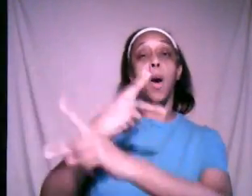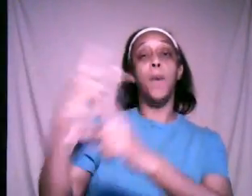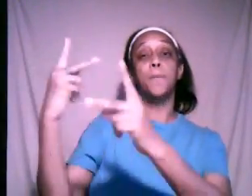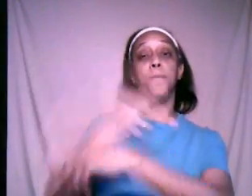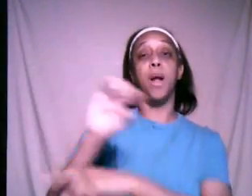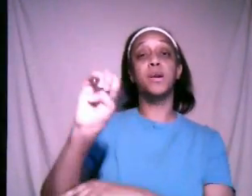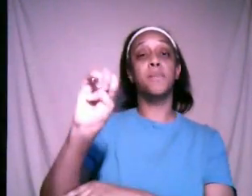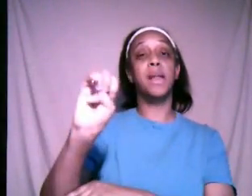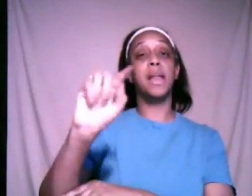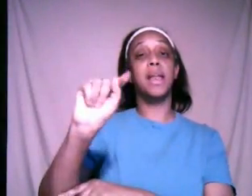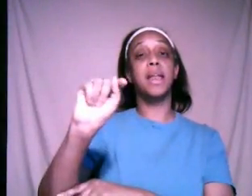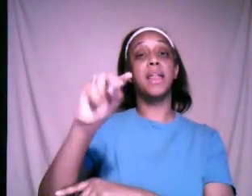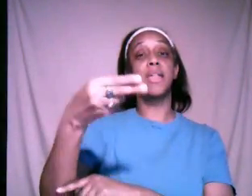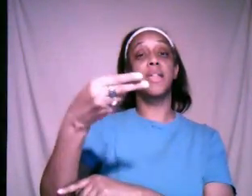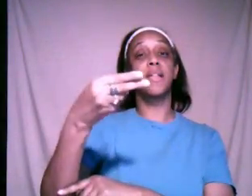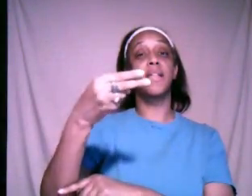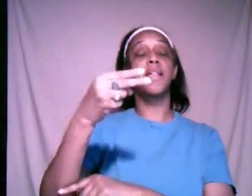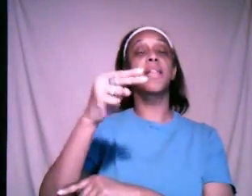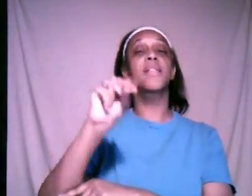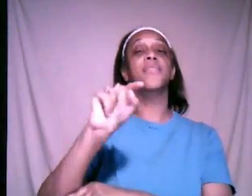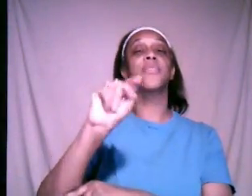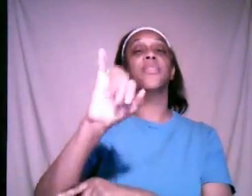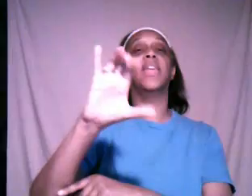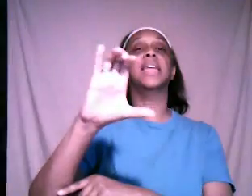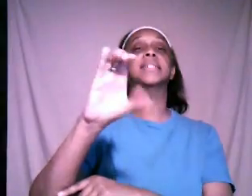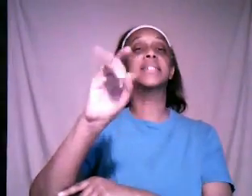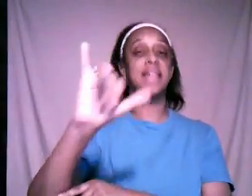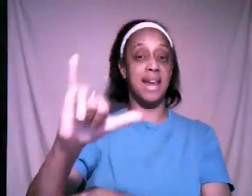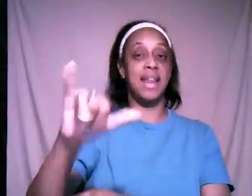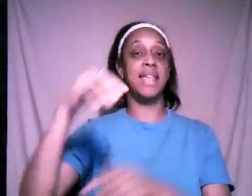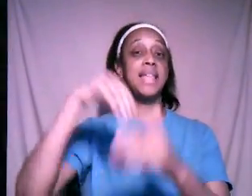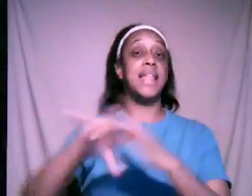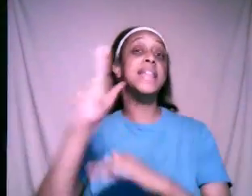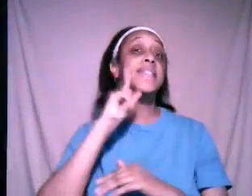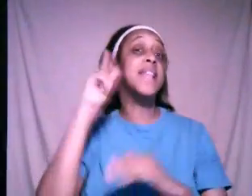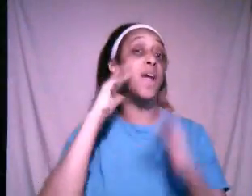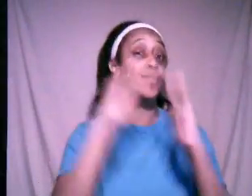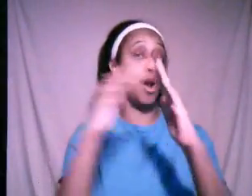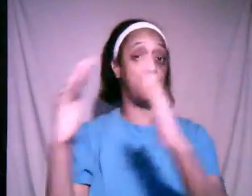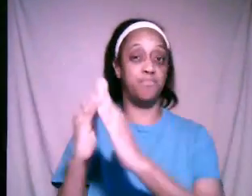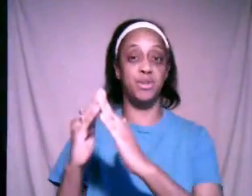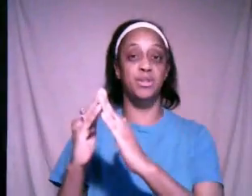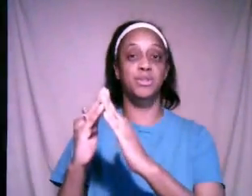Multiethnicity in the Deaf Community